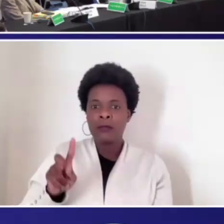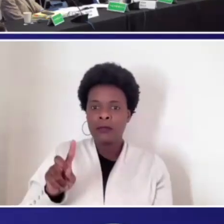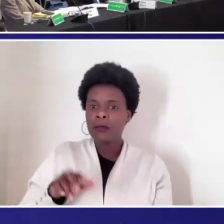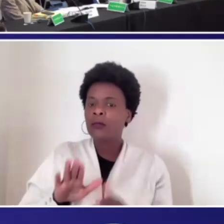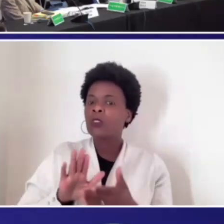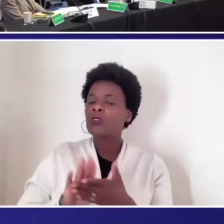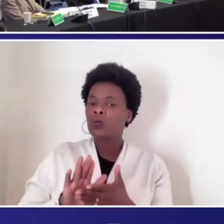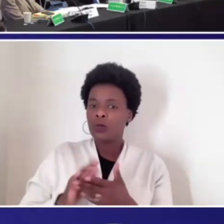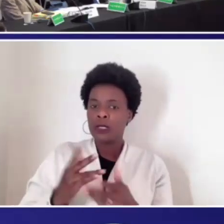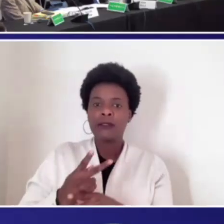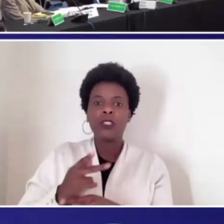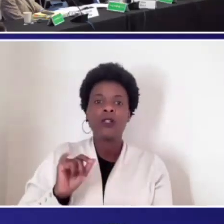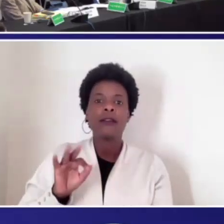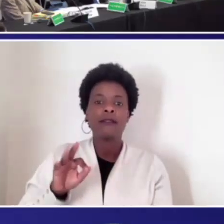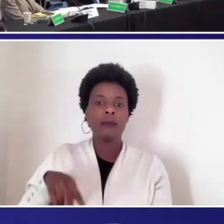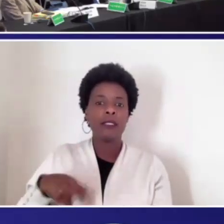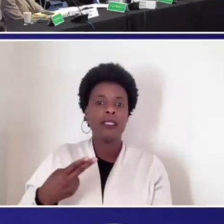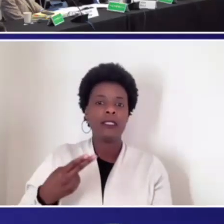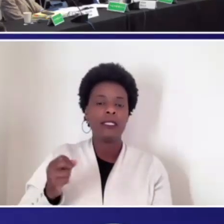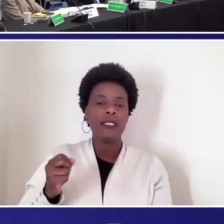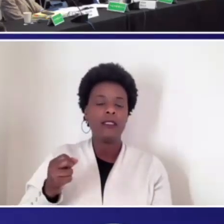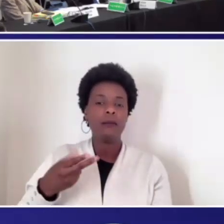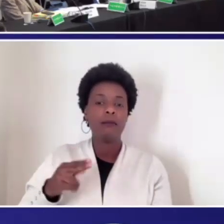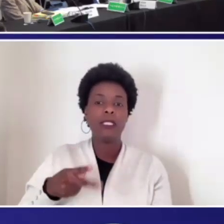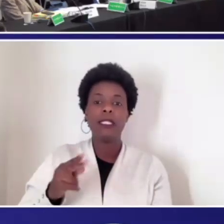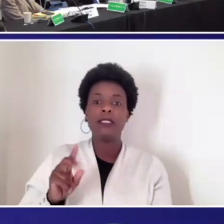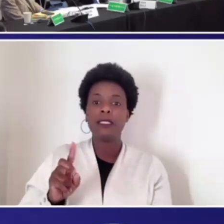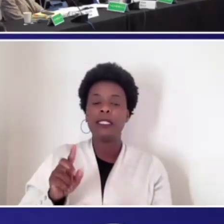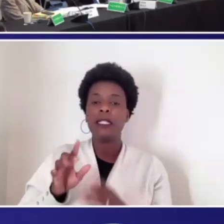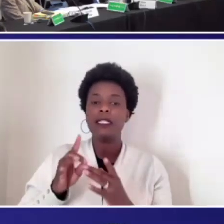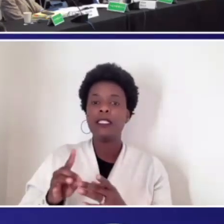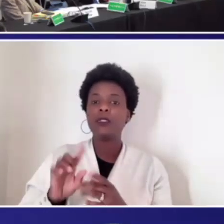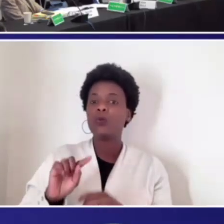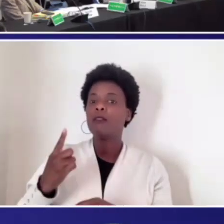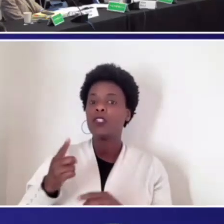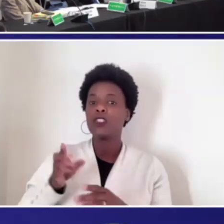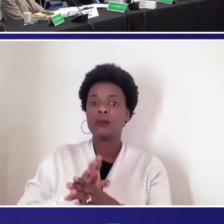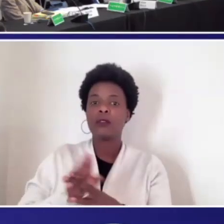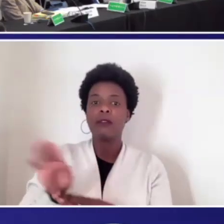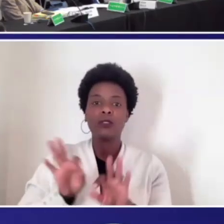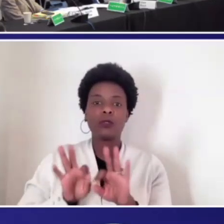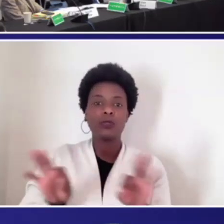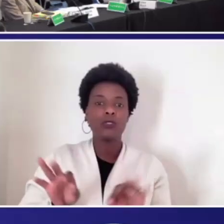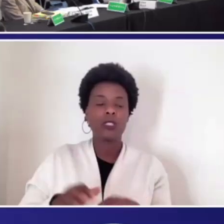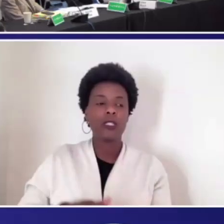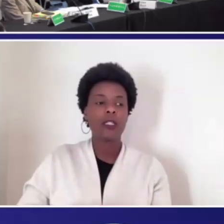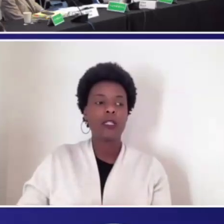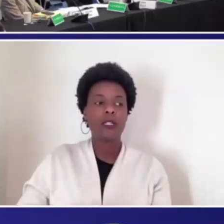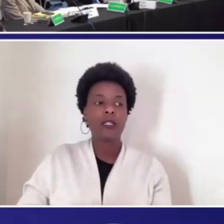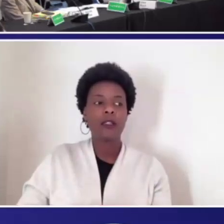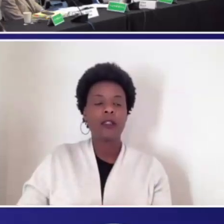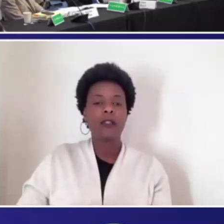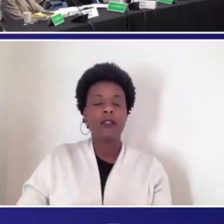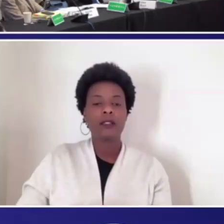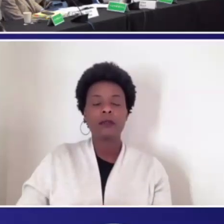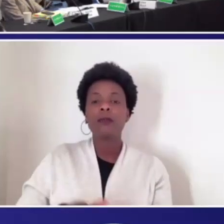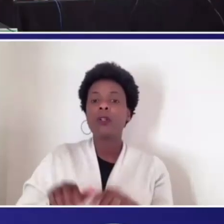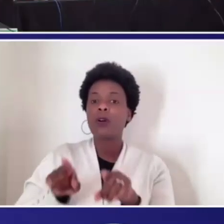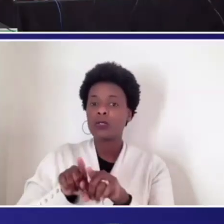the PhD leads to a first professional degree, right? Well, it also has to be in line with their